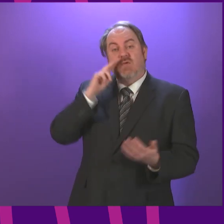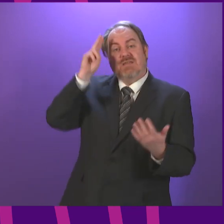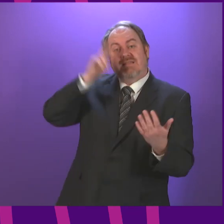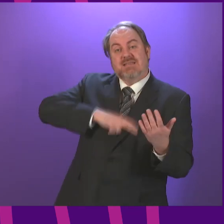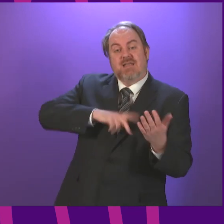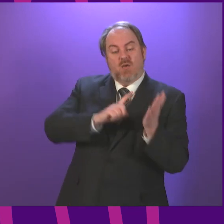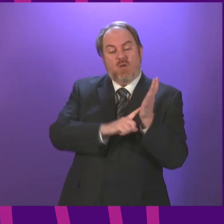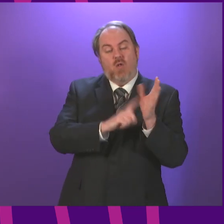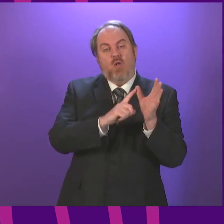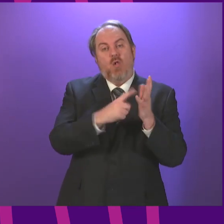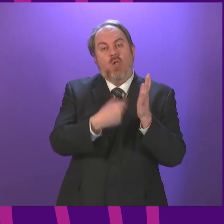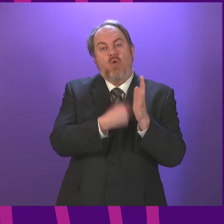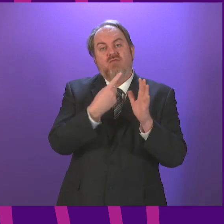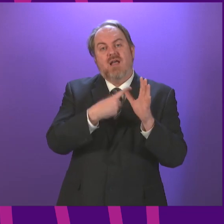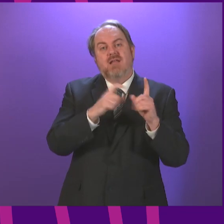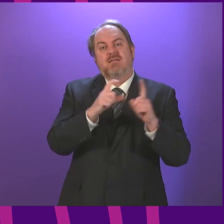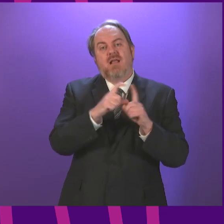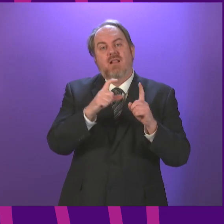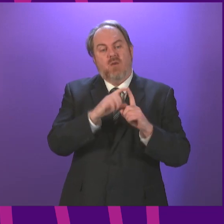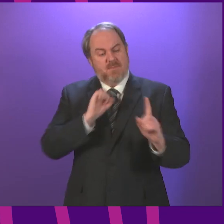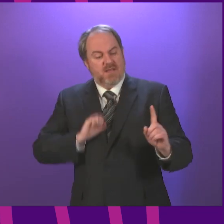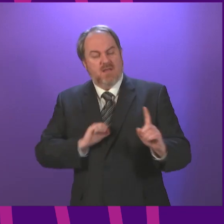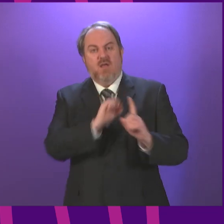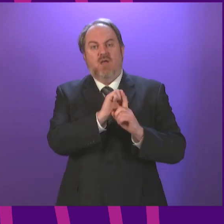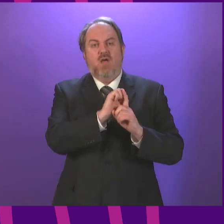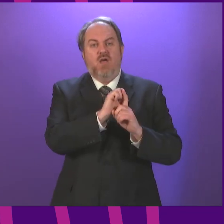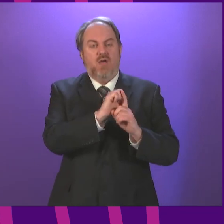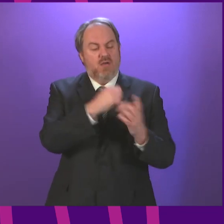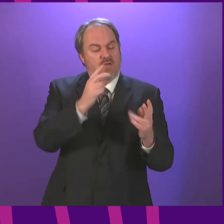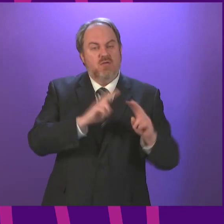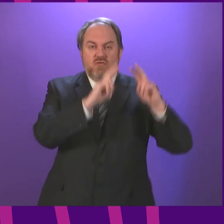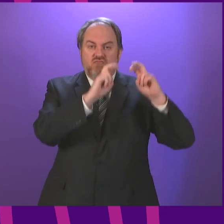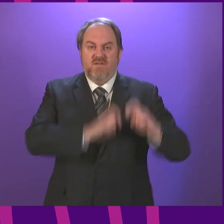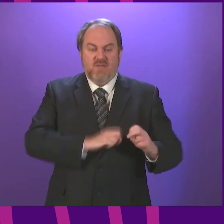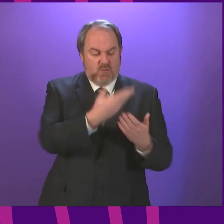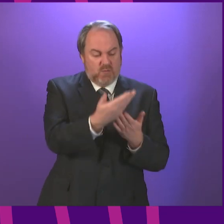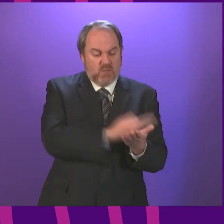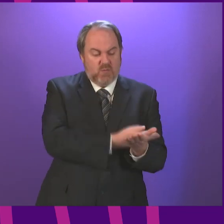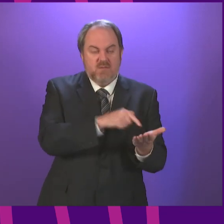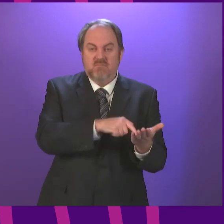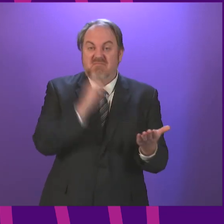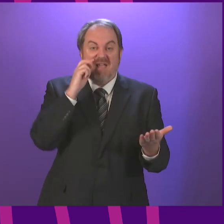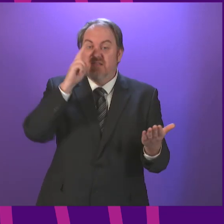be published in early course, once we have seen it.